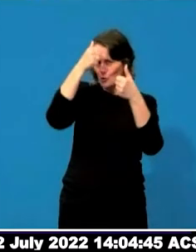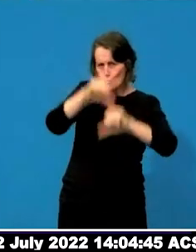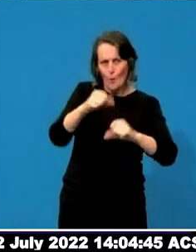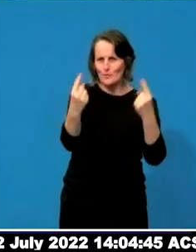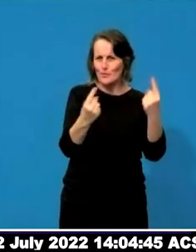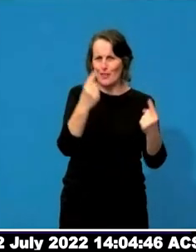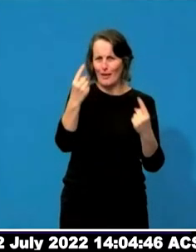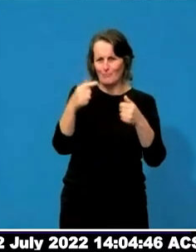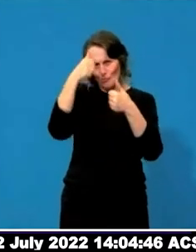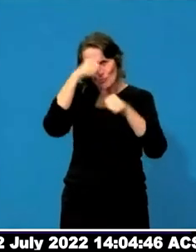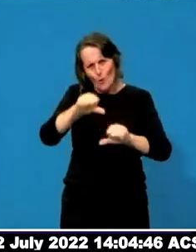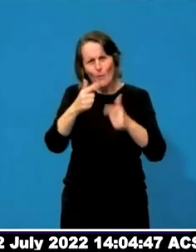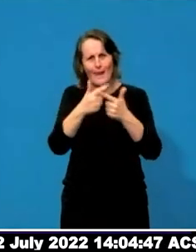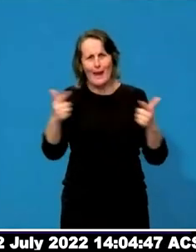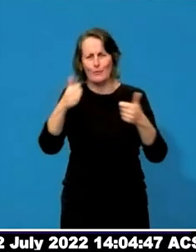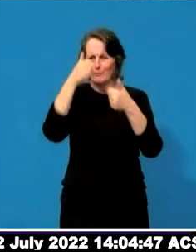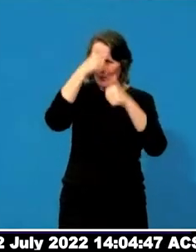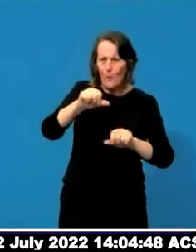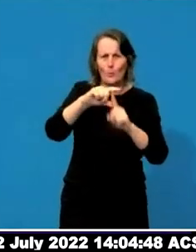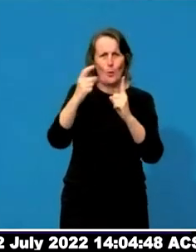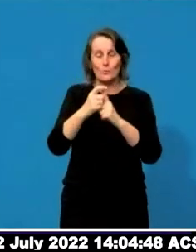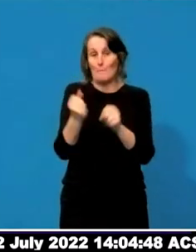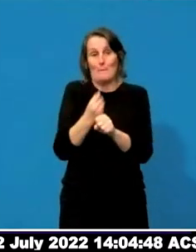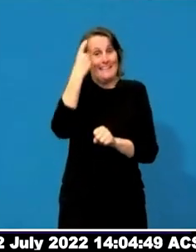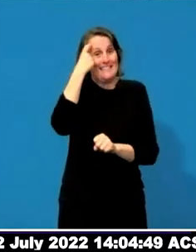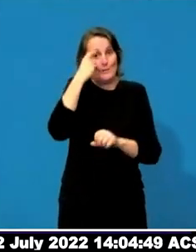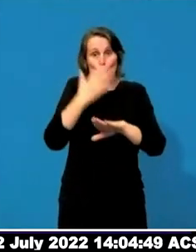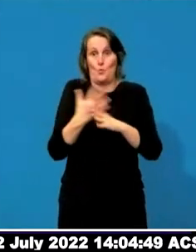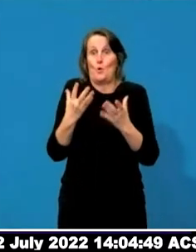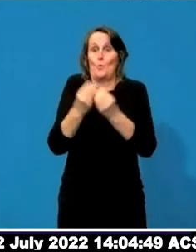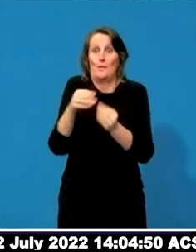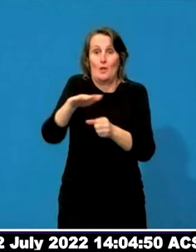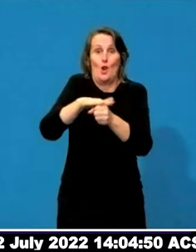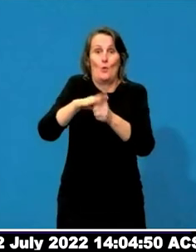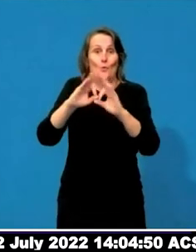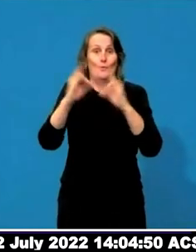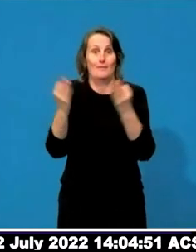It just completely makes sense to just work with the local organisations